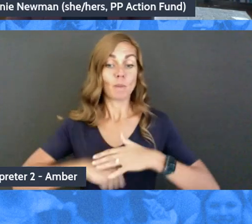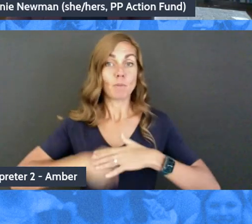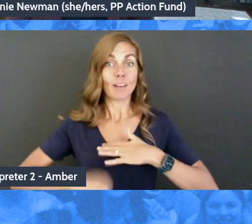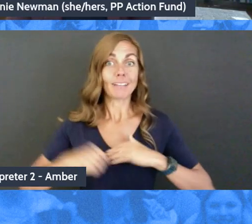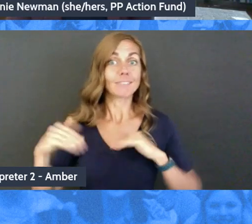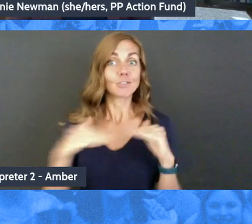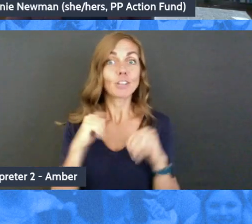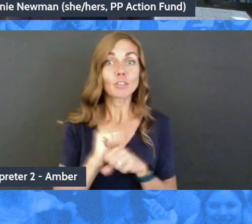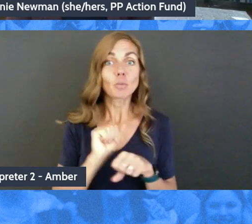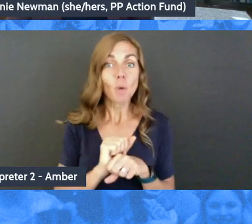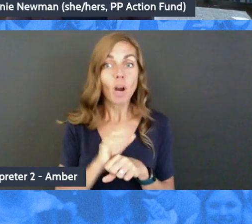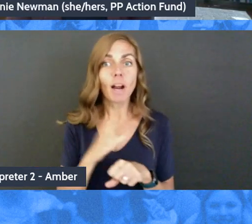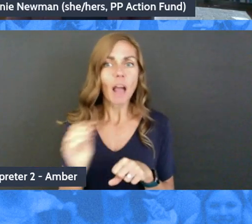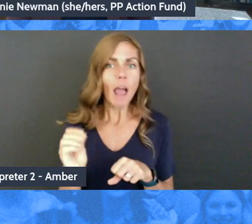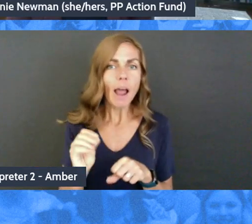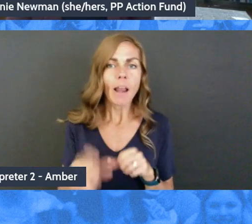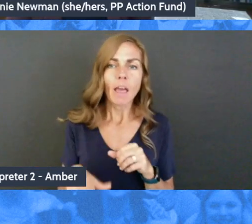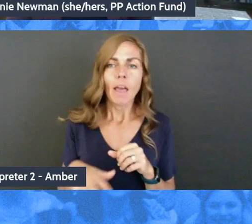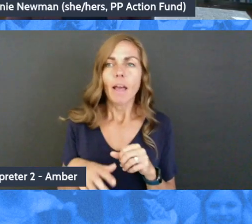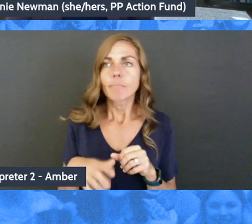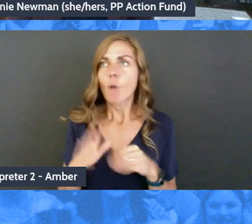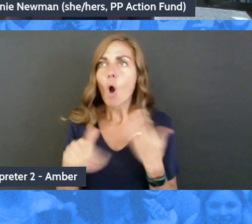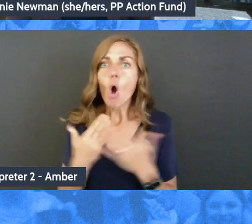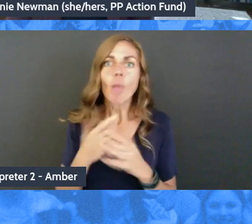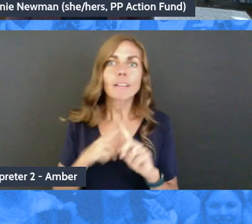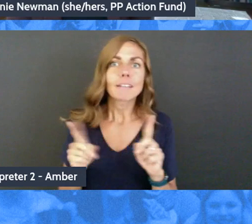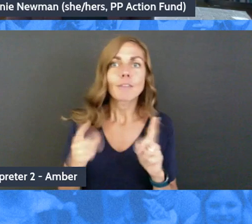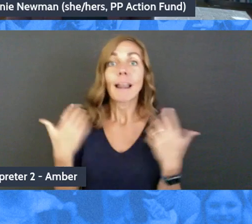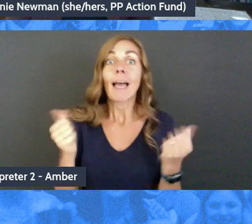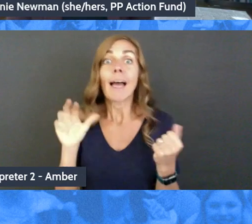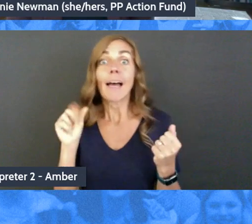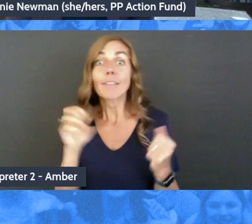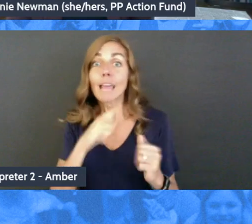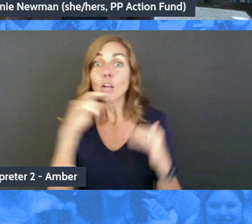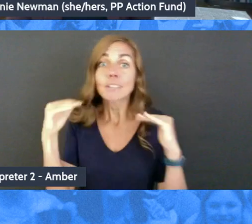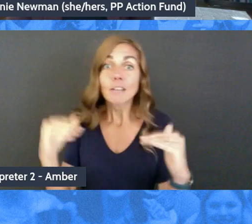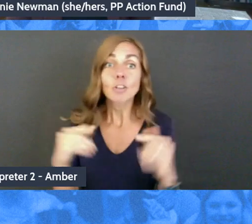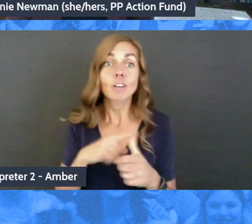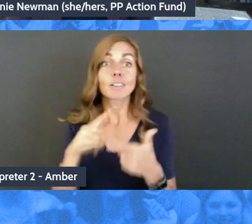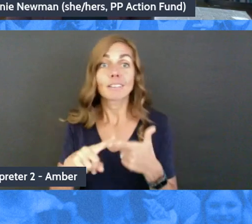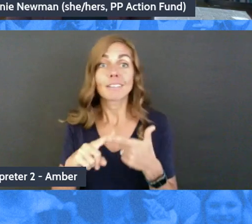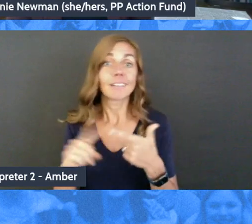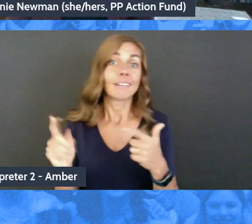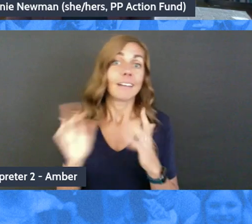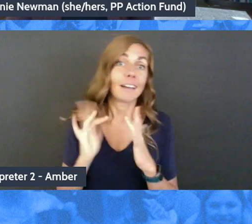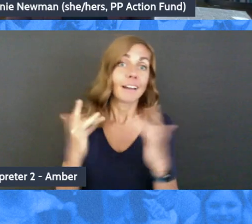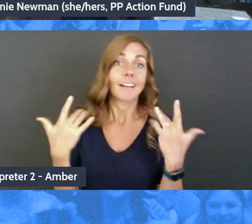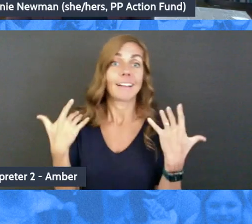all of the care deserts, the health care deserts and abortion deserts that exist in the country, that is also untenable.